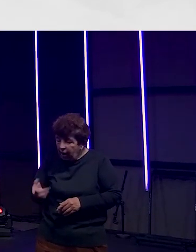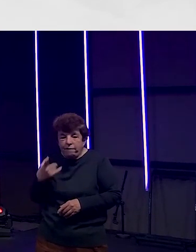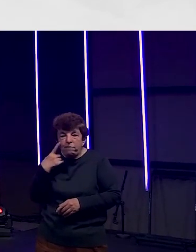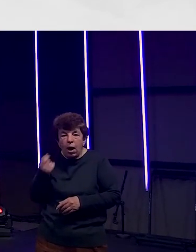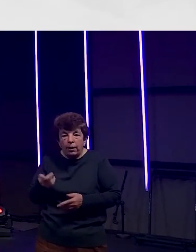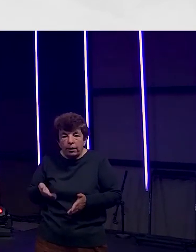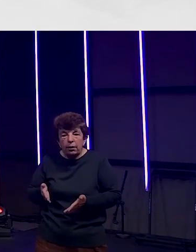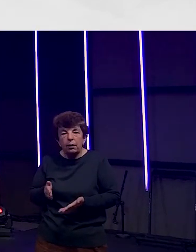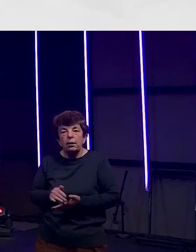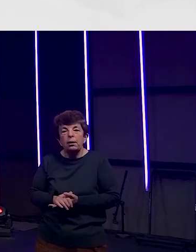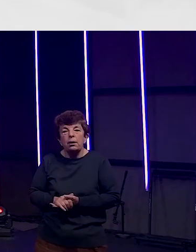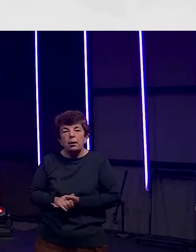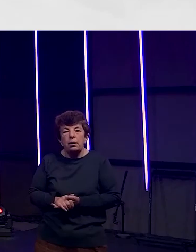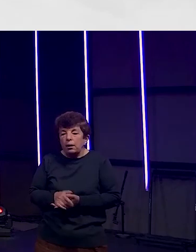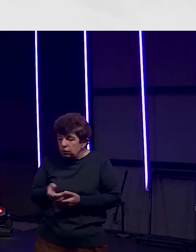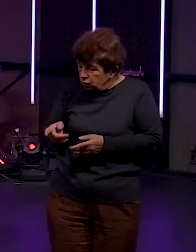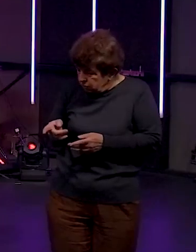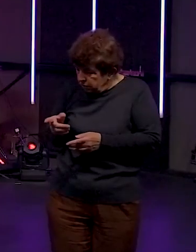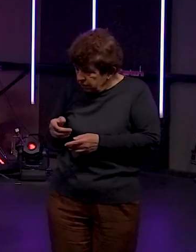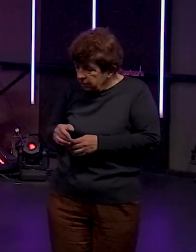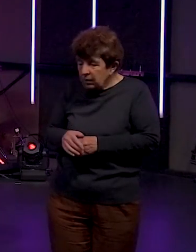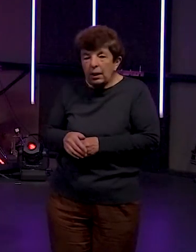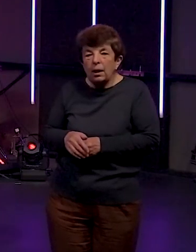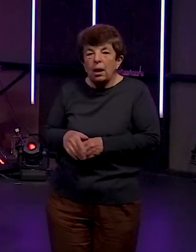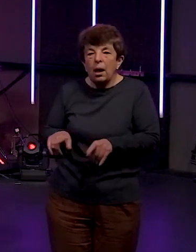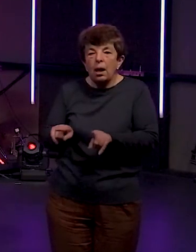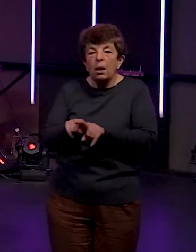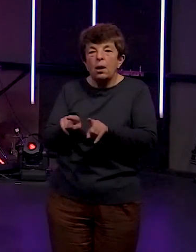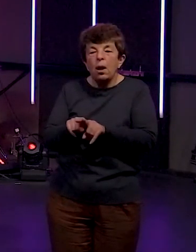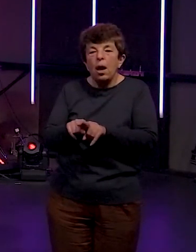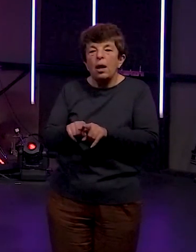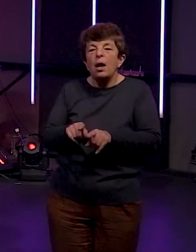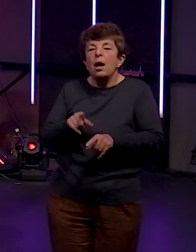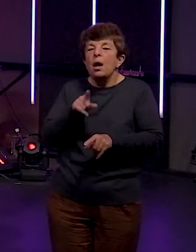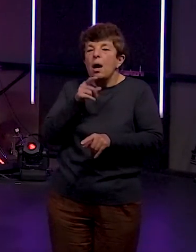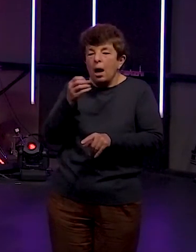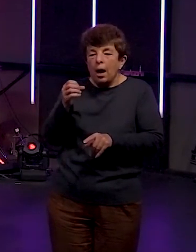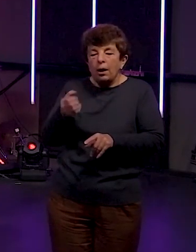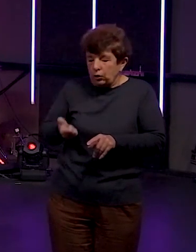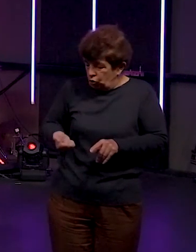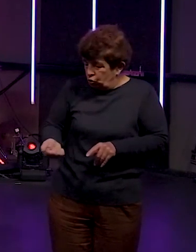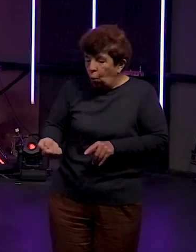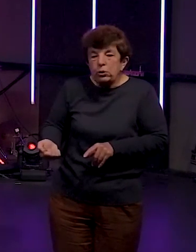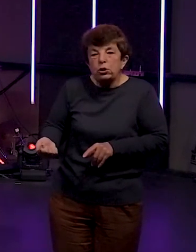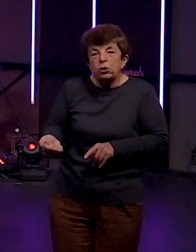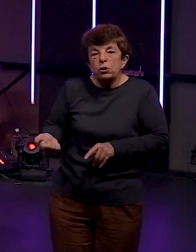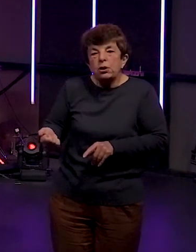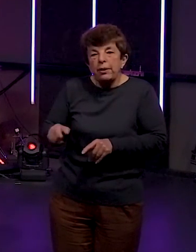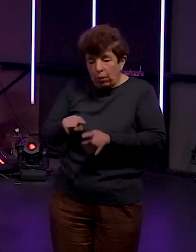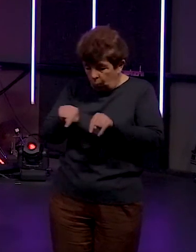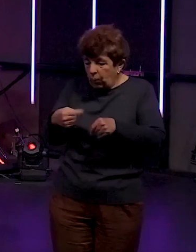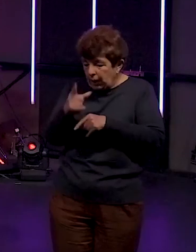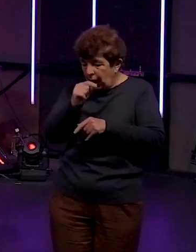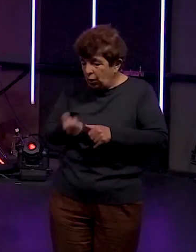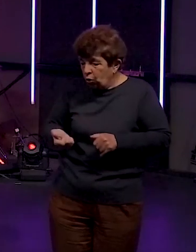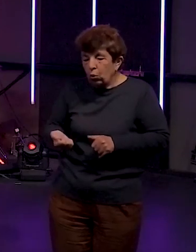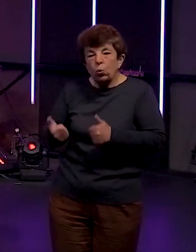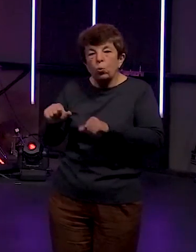it really is searching. It's like a searchlight or a torch that we might use that rather